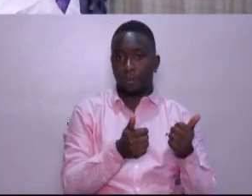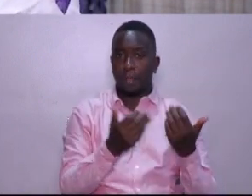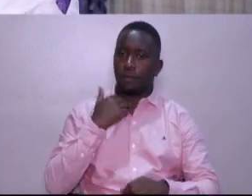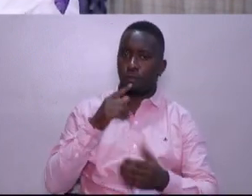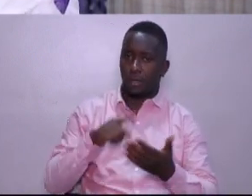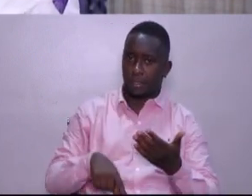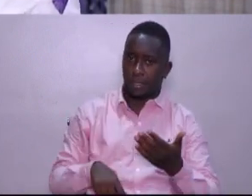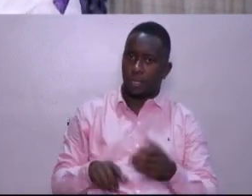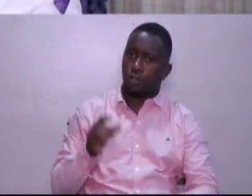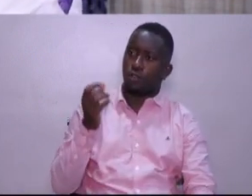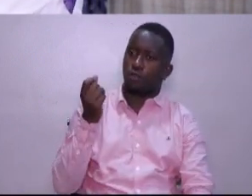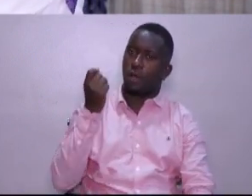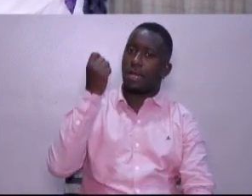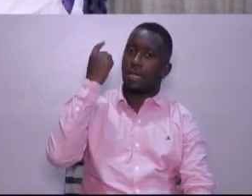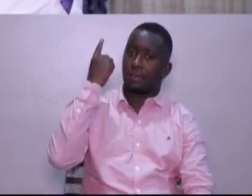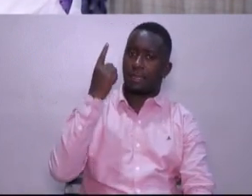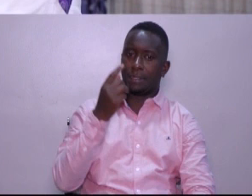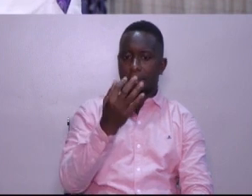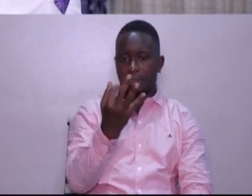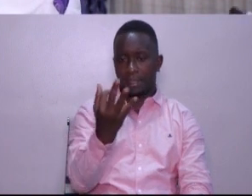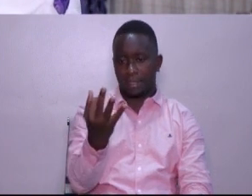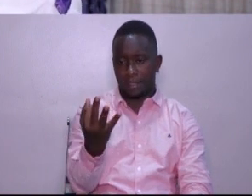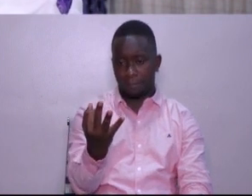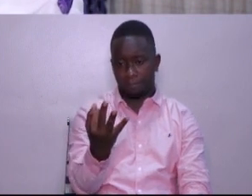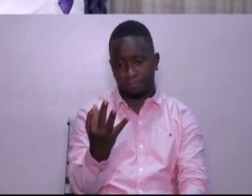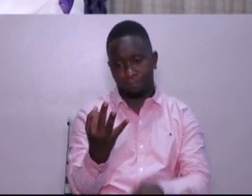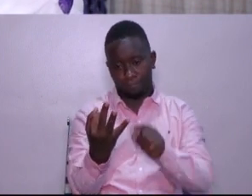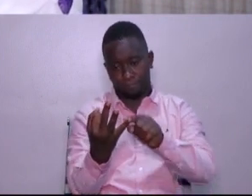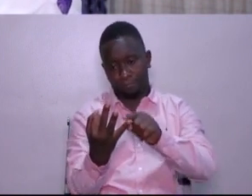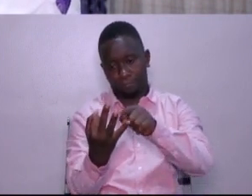so that when you go for your next activity